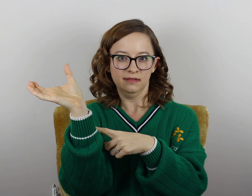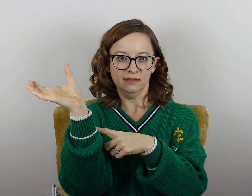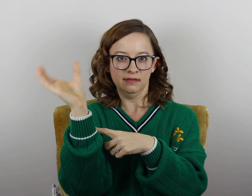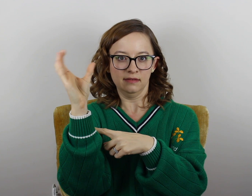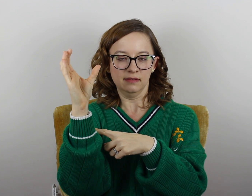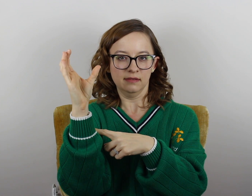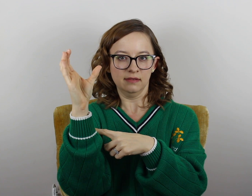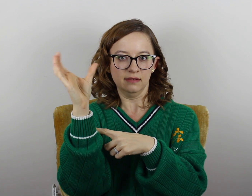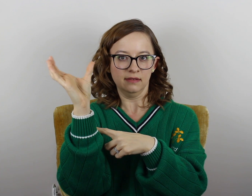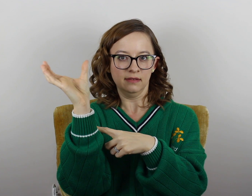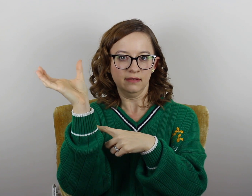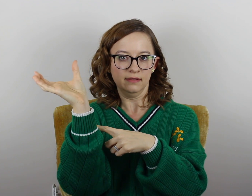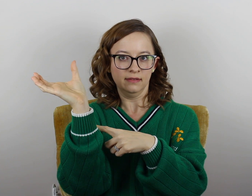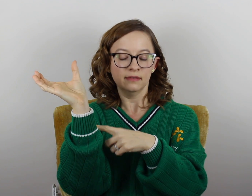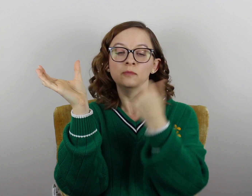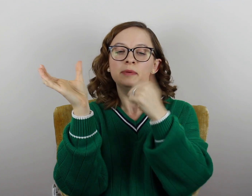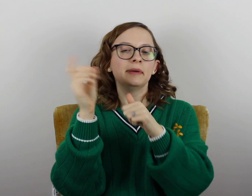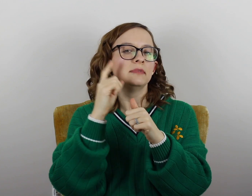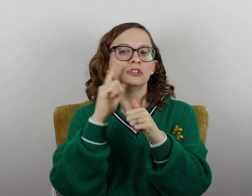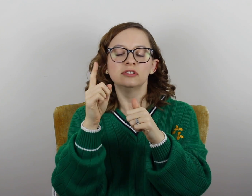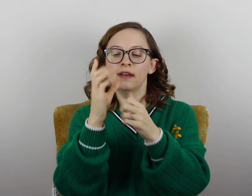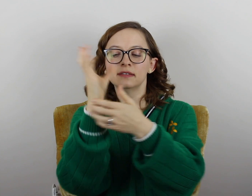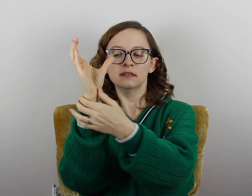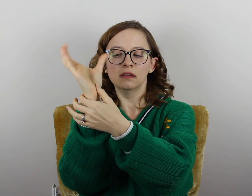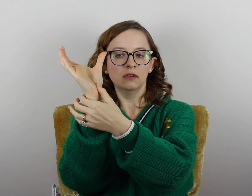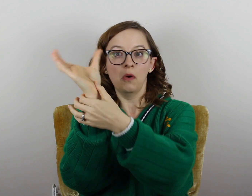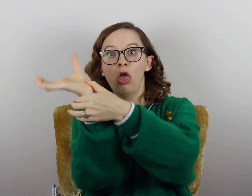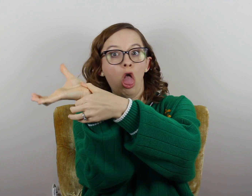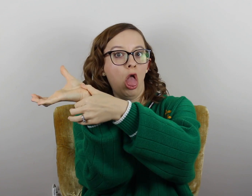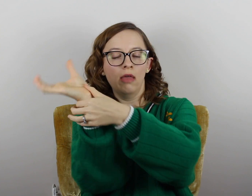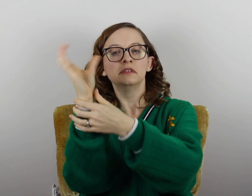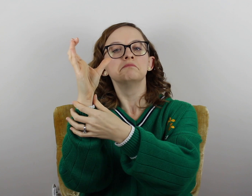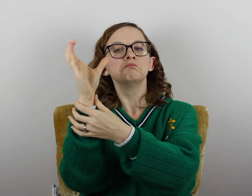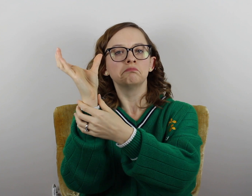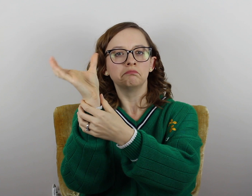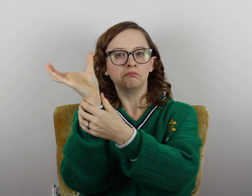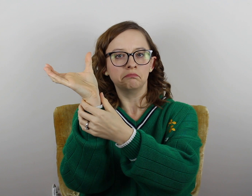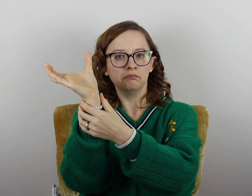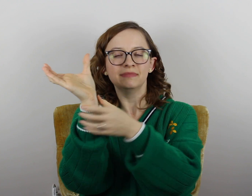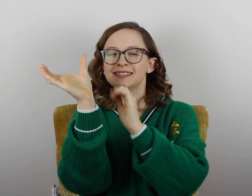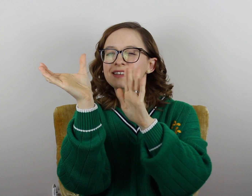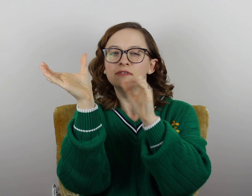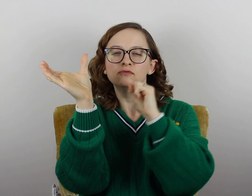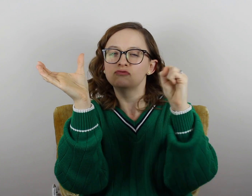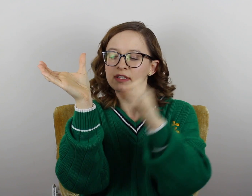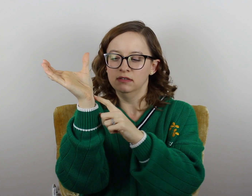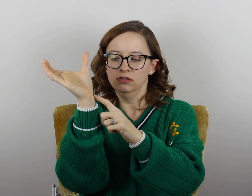So the opposite of what we just did. So go back. Remember, just a gentle backwards motion. Nothing too much.